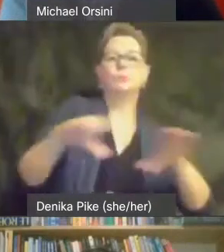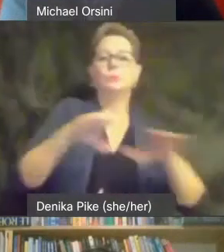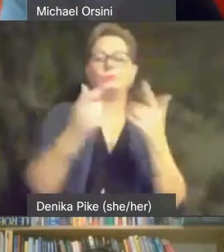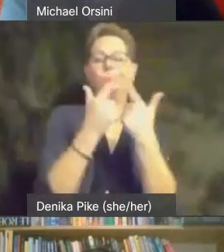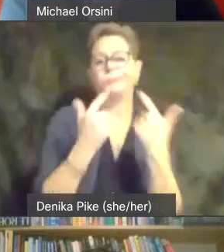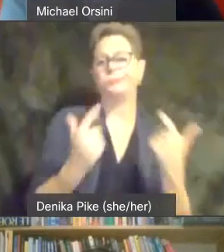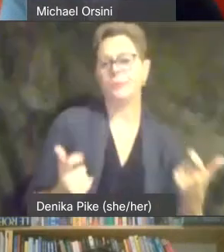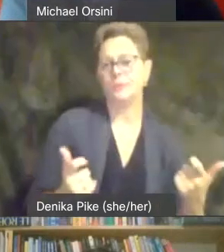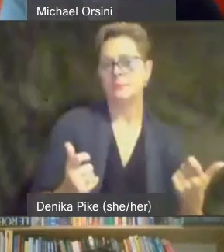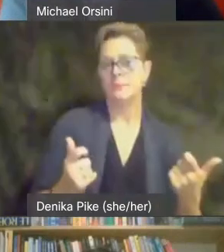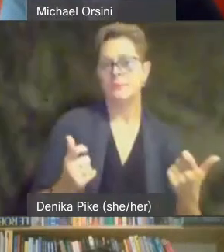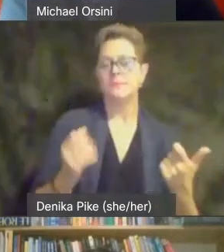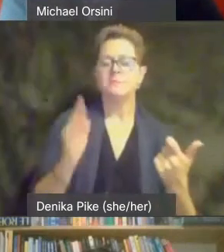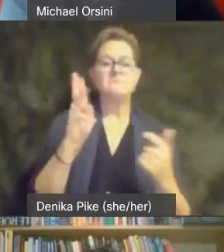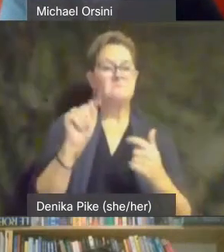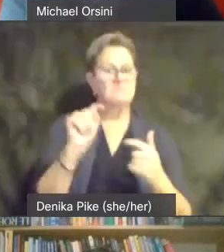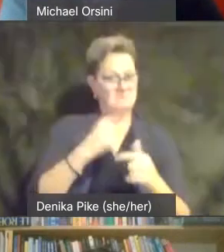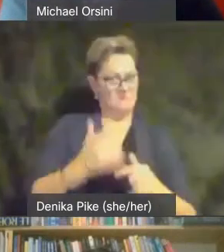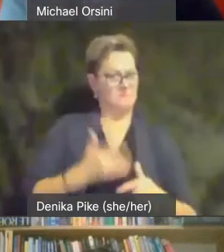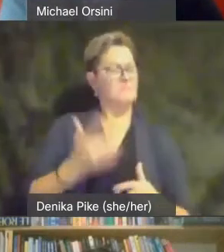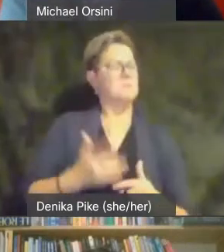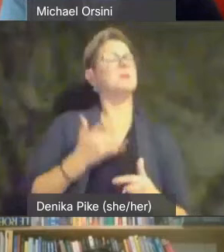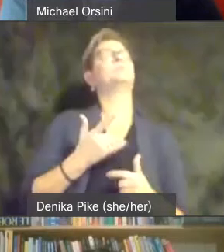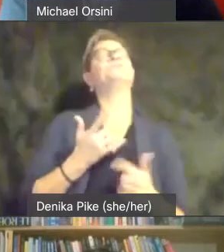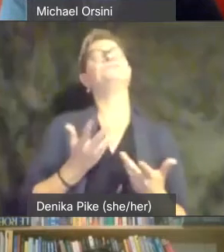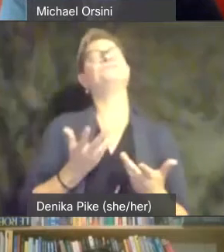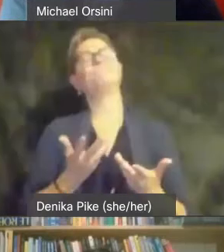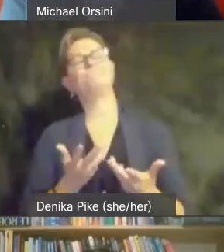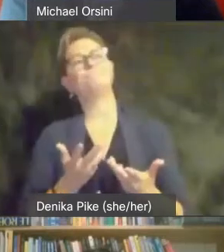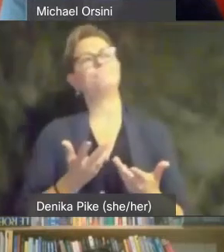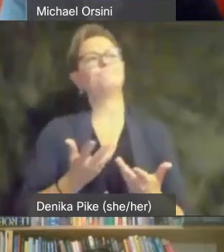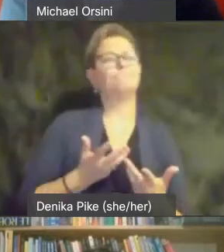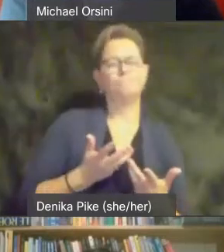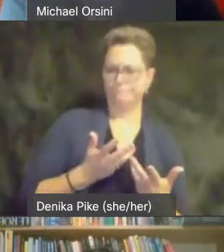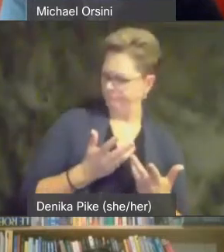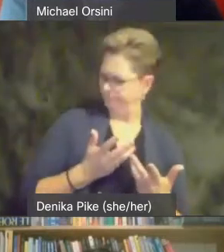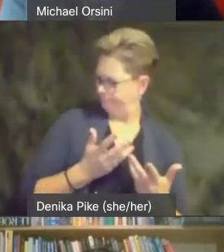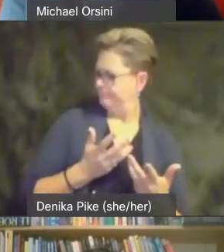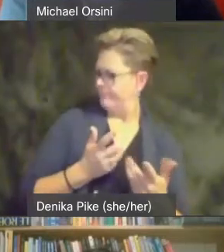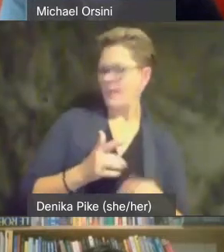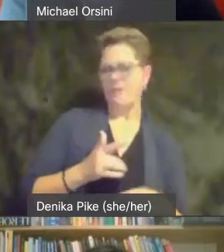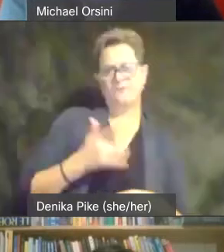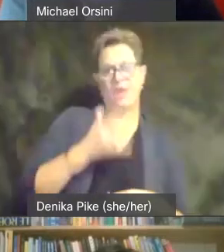I think it's there there is a sense in which that that. That way that way of thinking is a.